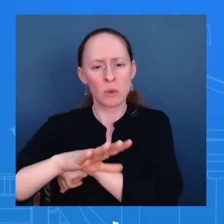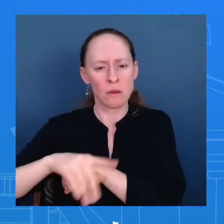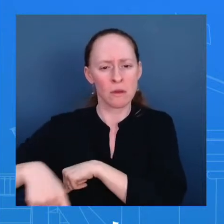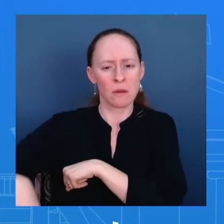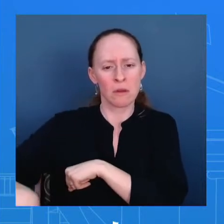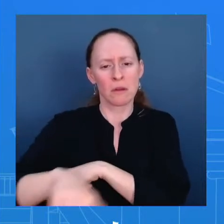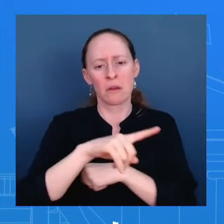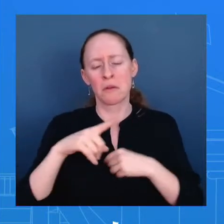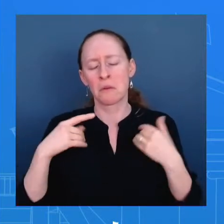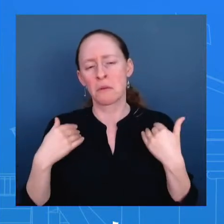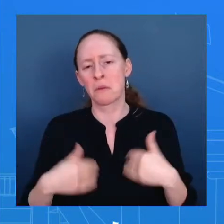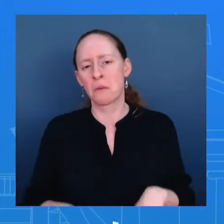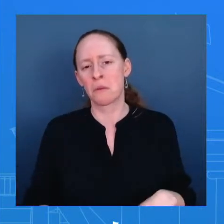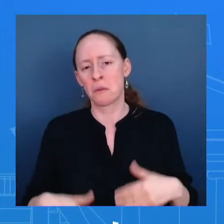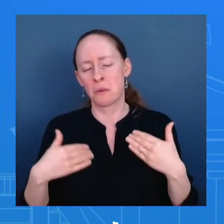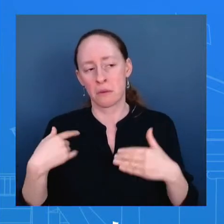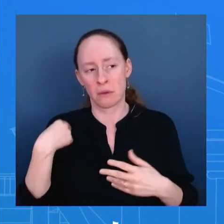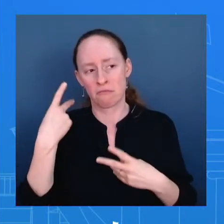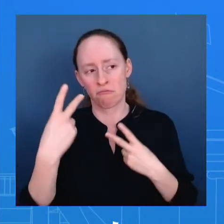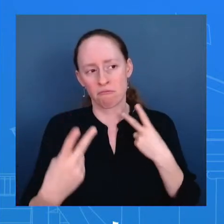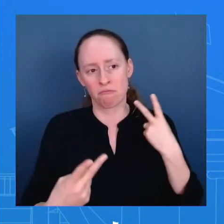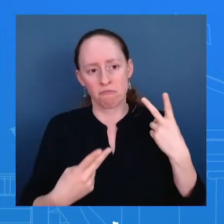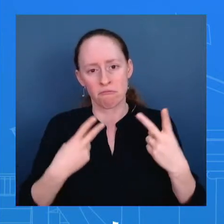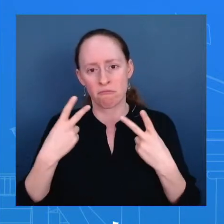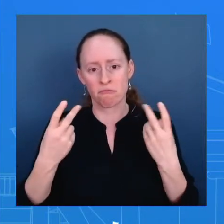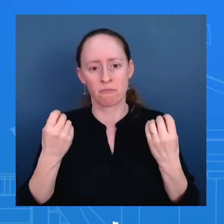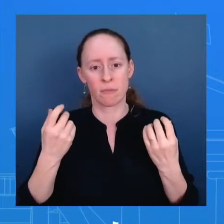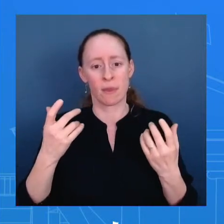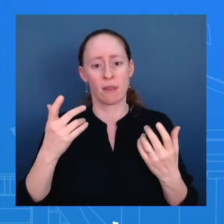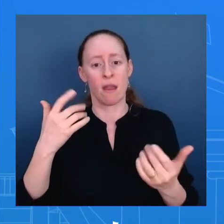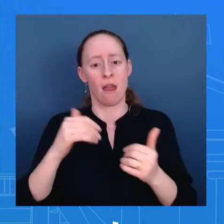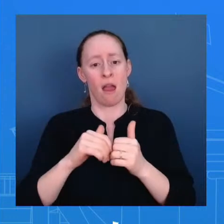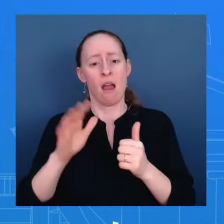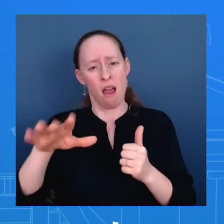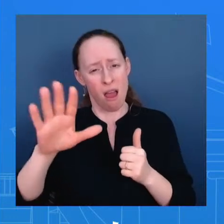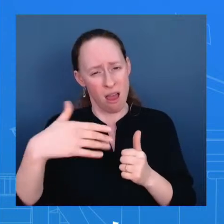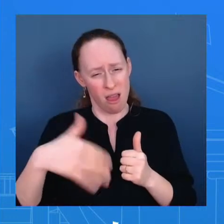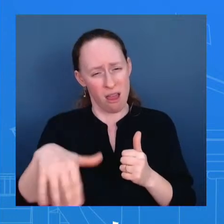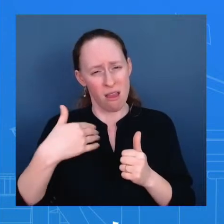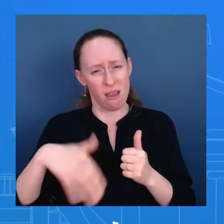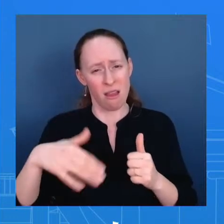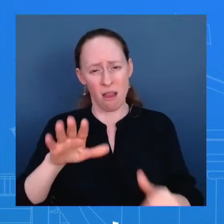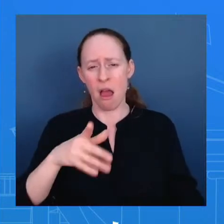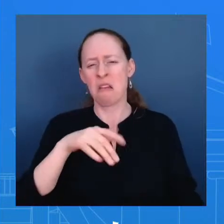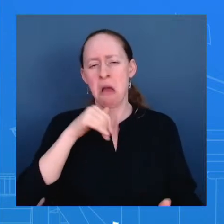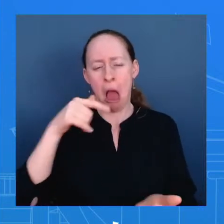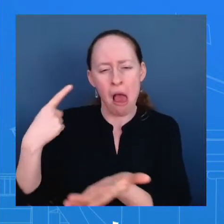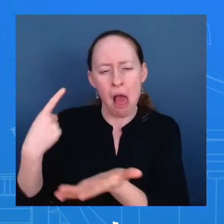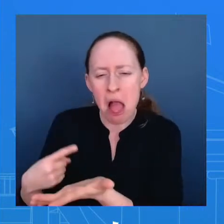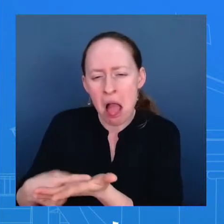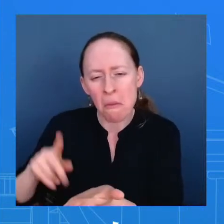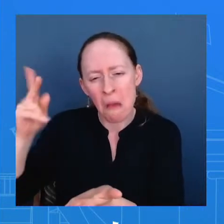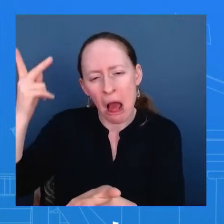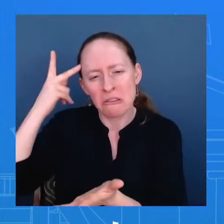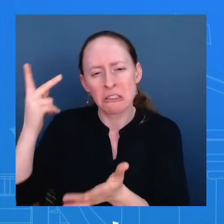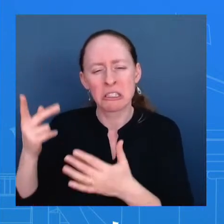We're not going to talk politics. And I've had the chance to be, gosh, in Arizona,